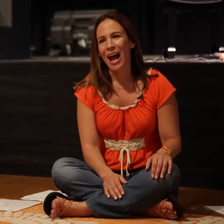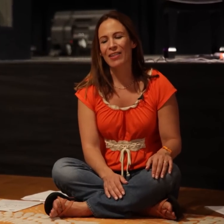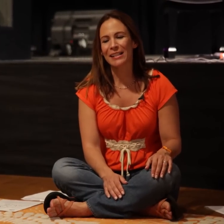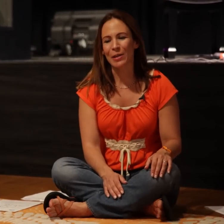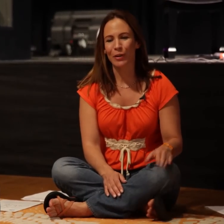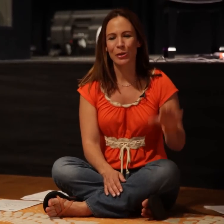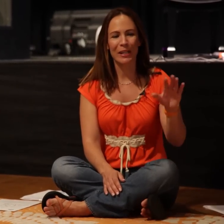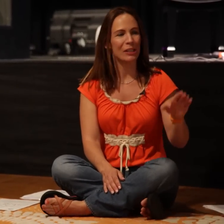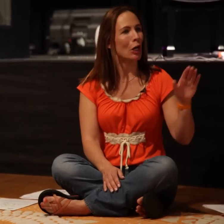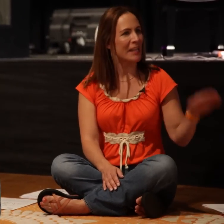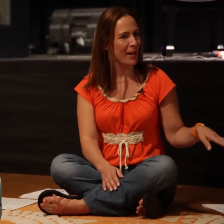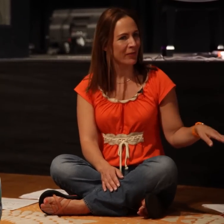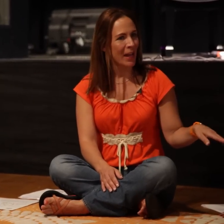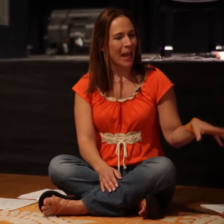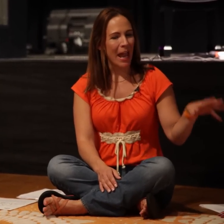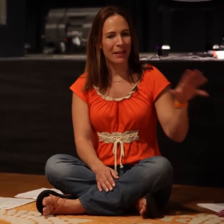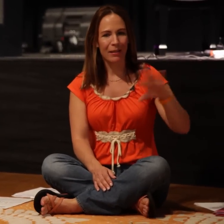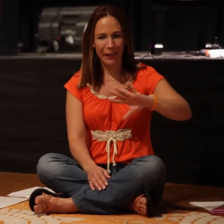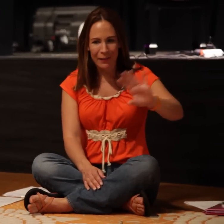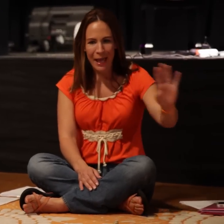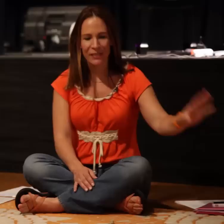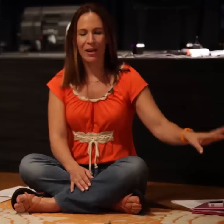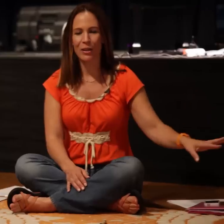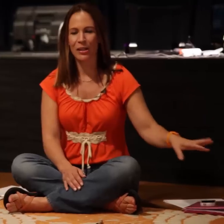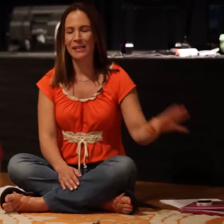I've had some friends whose kids are deaf and like in the last five years and they say